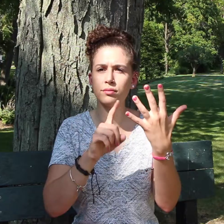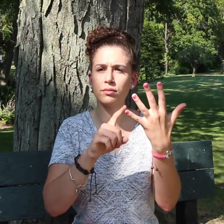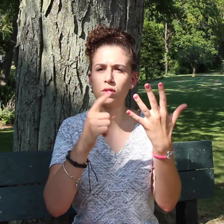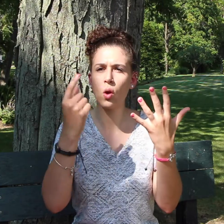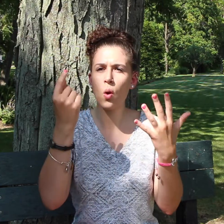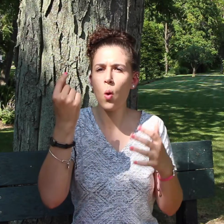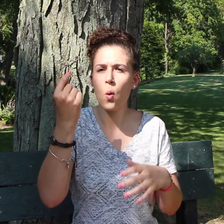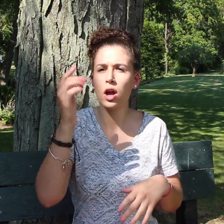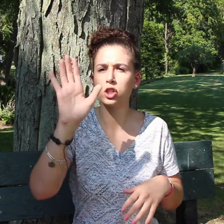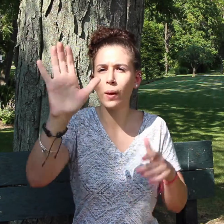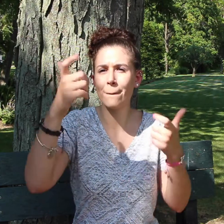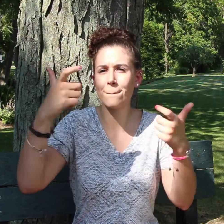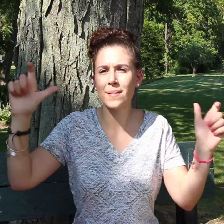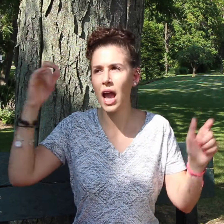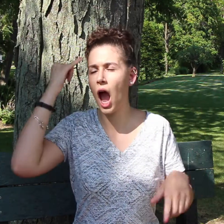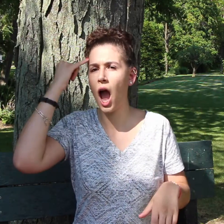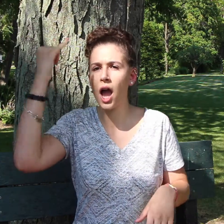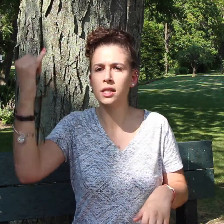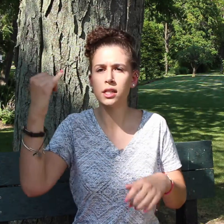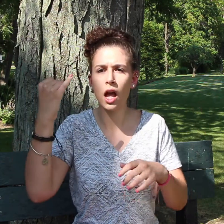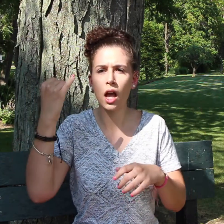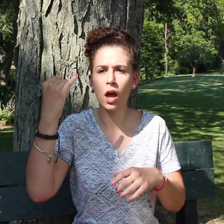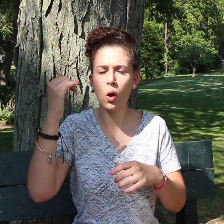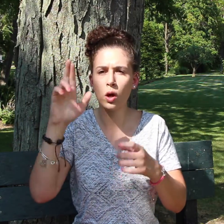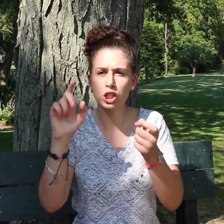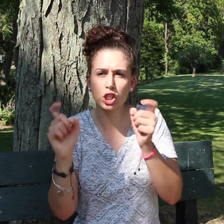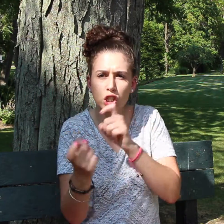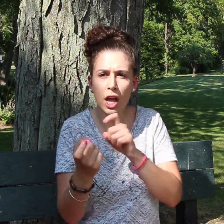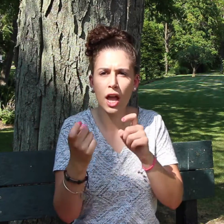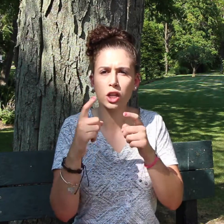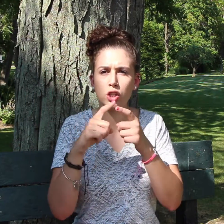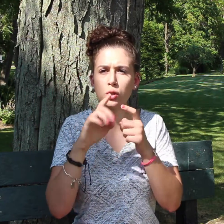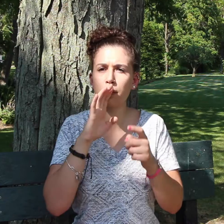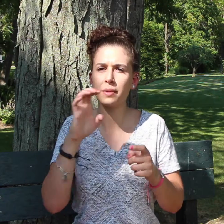what is your big idea and organizing about Tiger Media